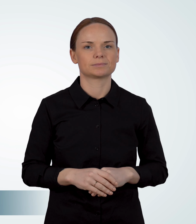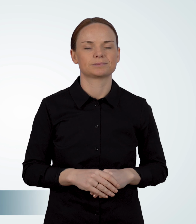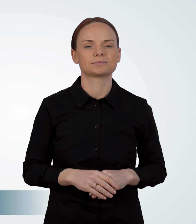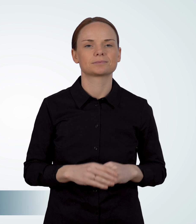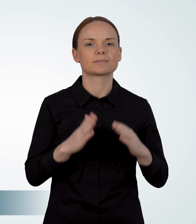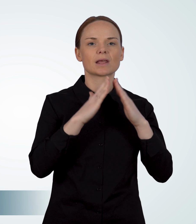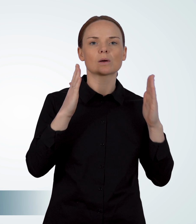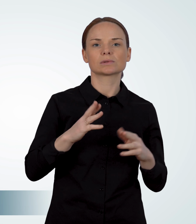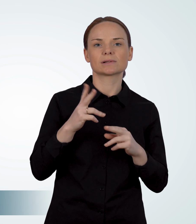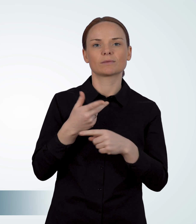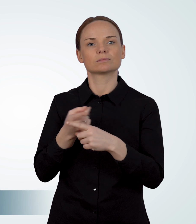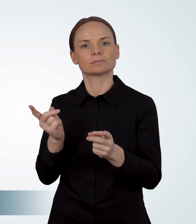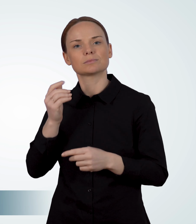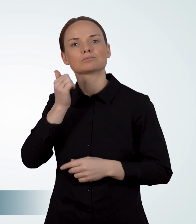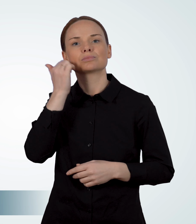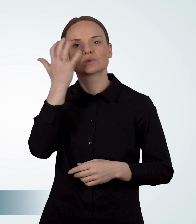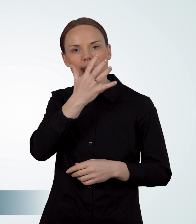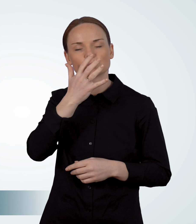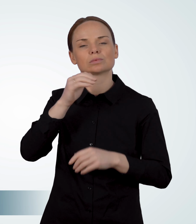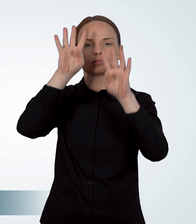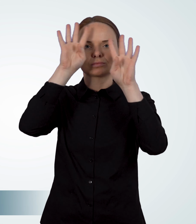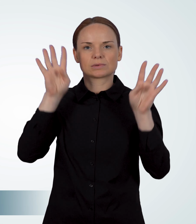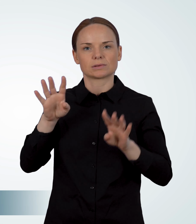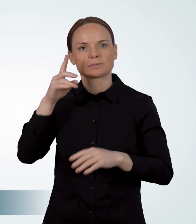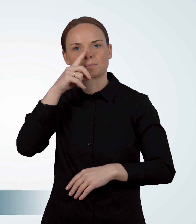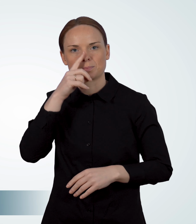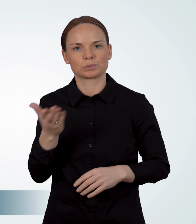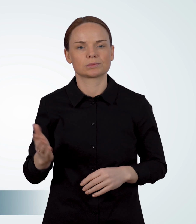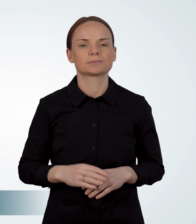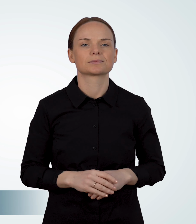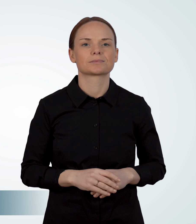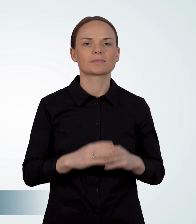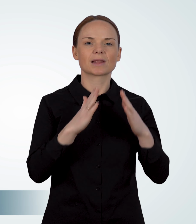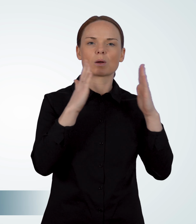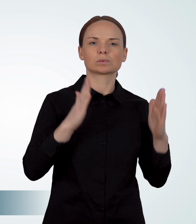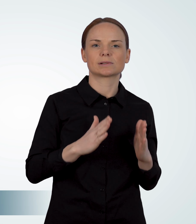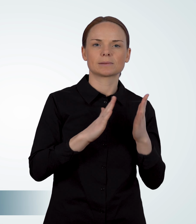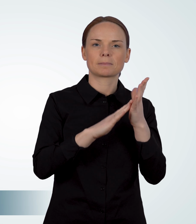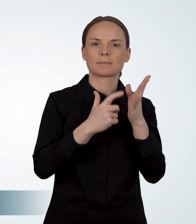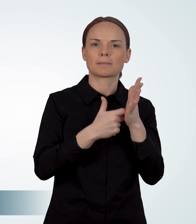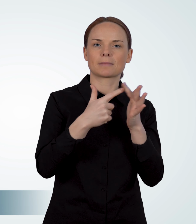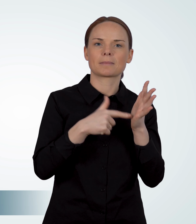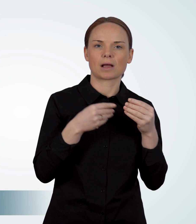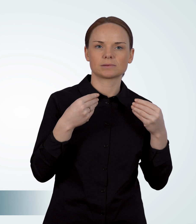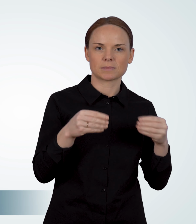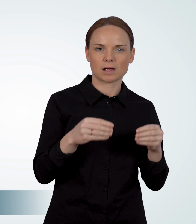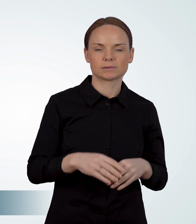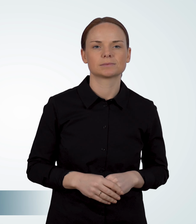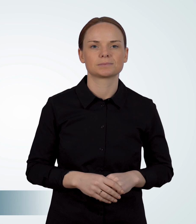• Aboriginal and Torres Strait Islander housing • the housing market